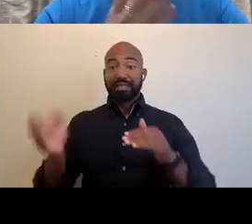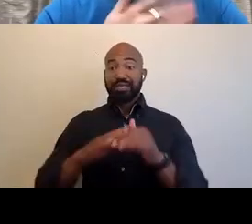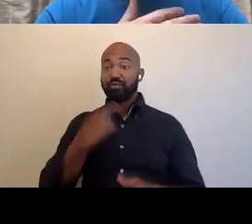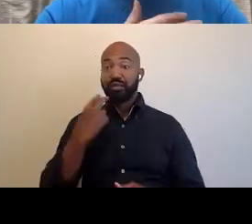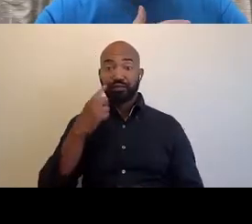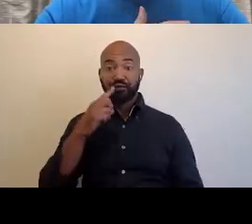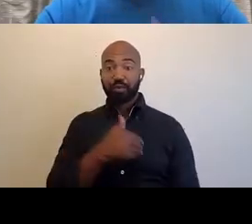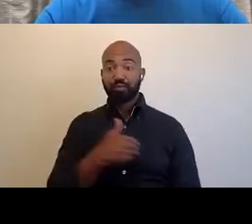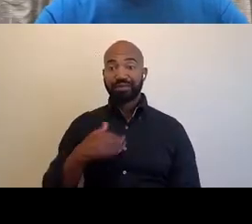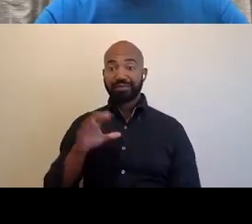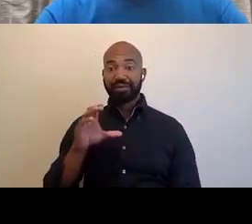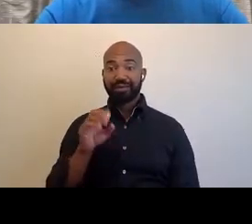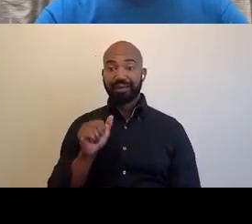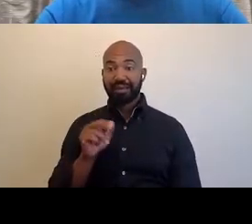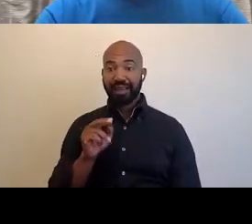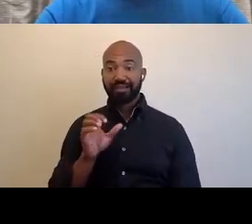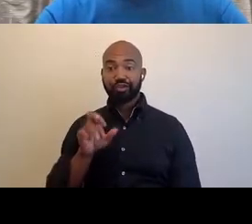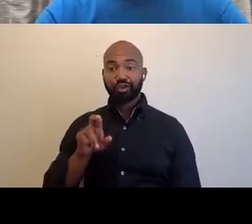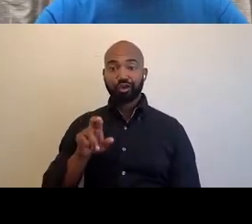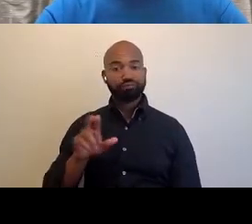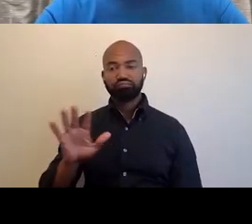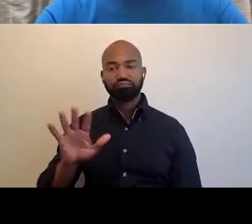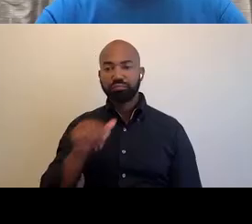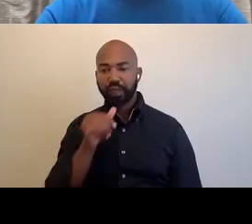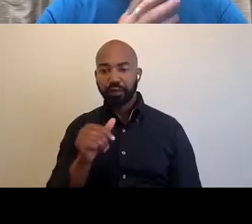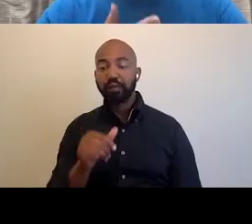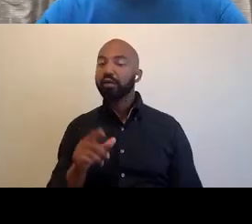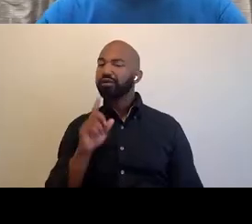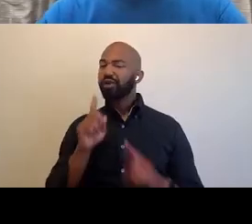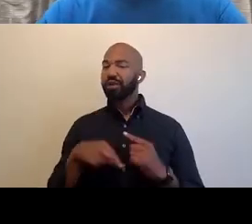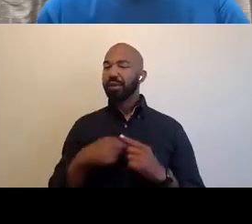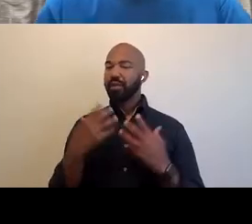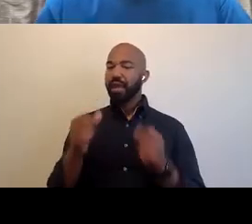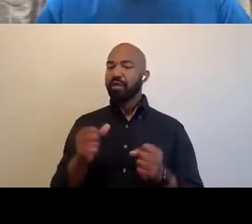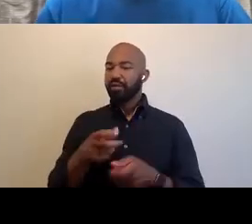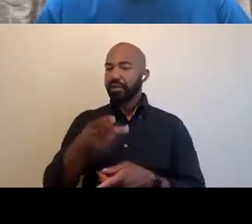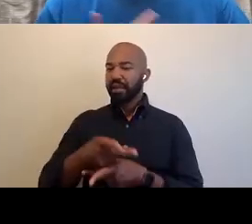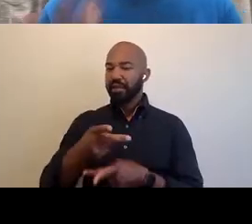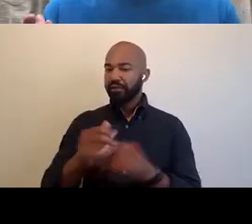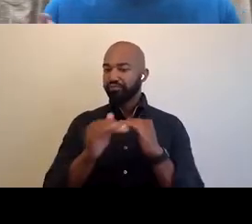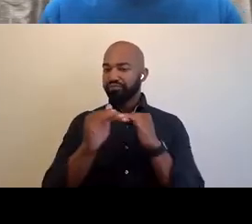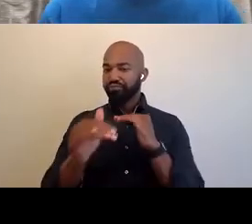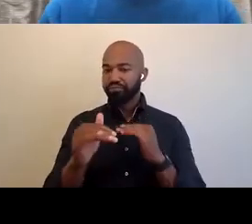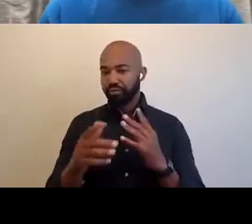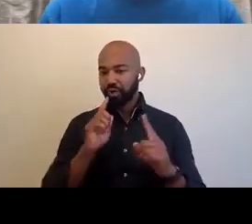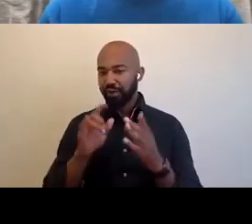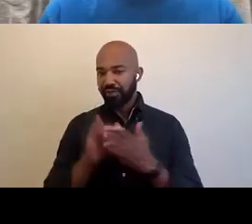I'm gonna go over all those health maintenance things in just a moment, but that's something that we've not found to be true.